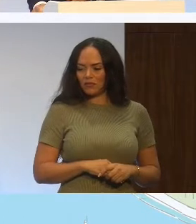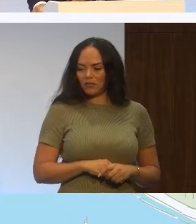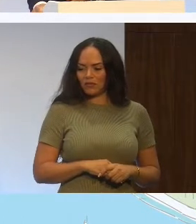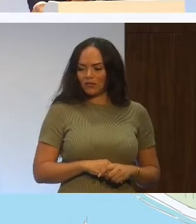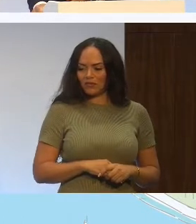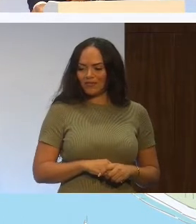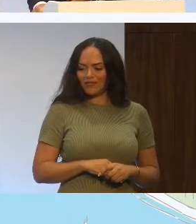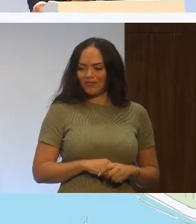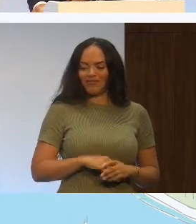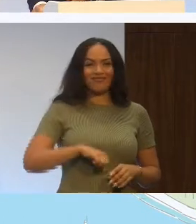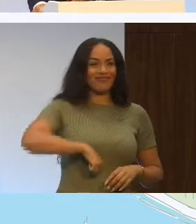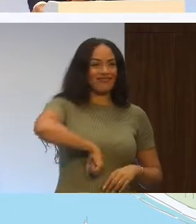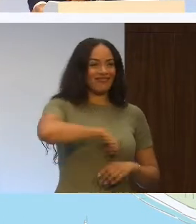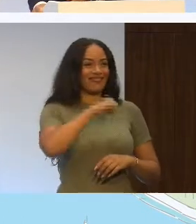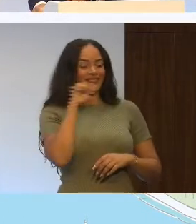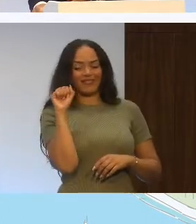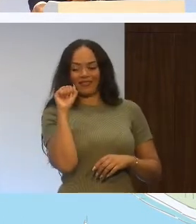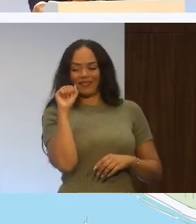and we have got rid of the crystal